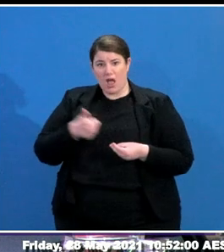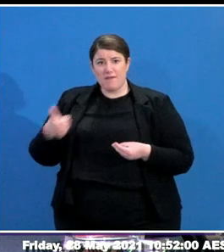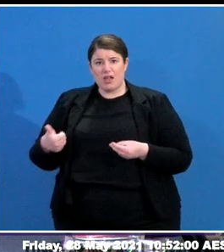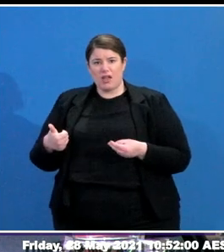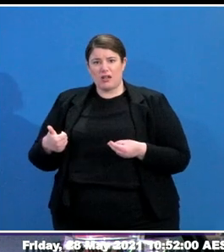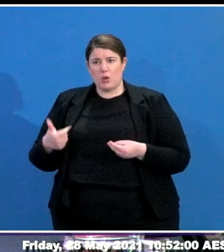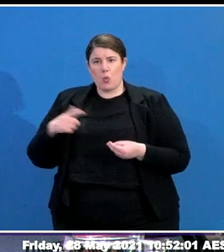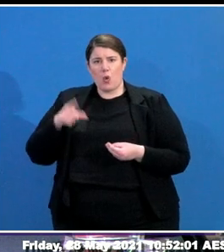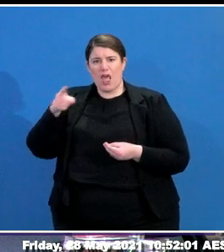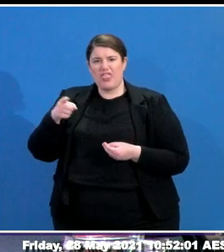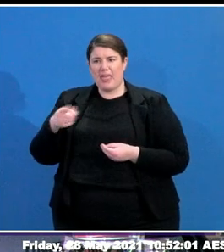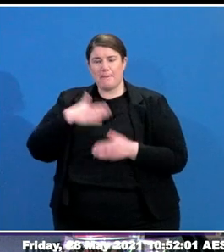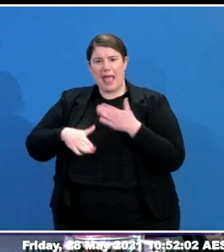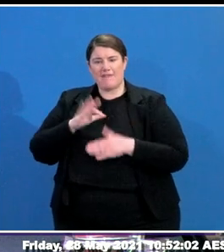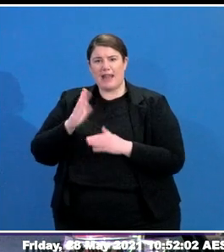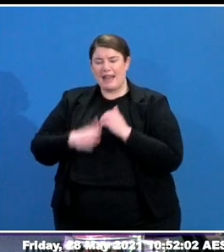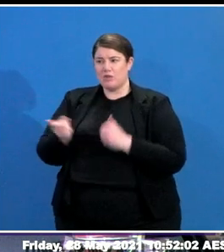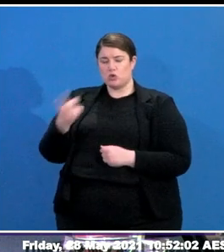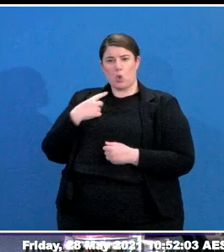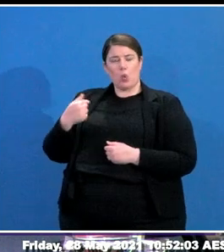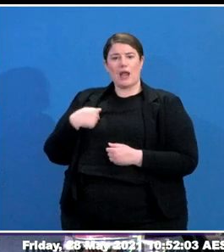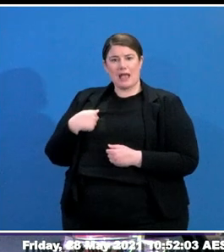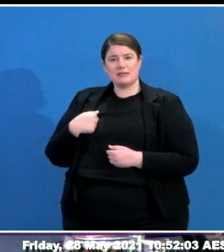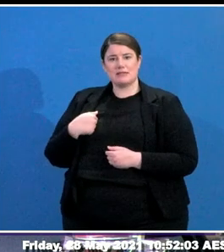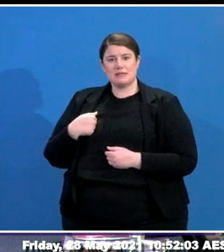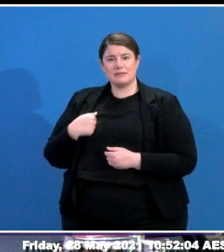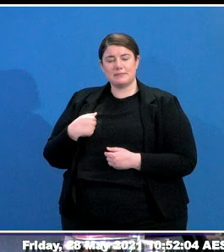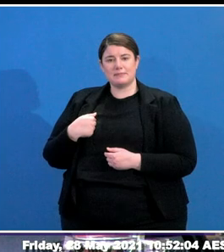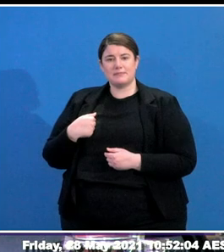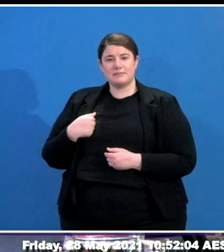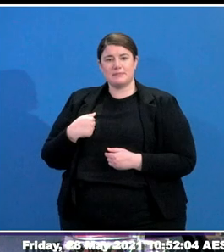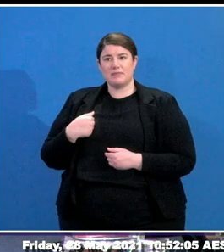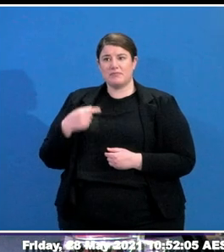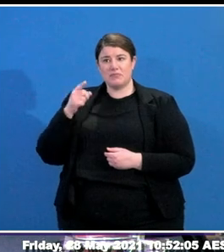forward and there were, which we have now put in place, omissions to do with